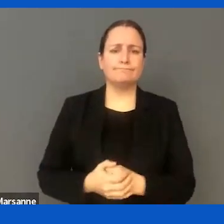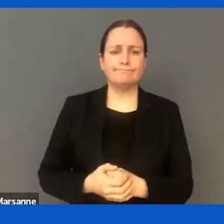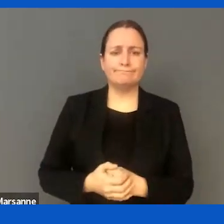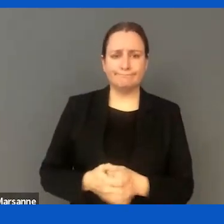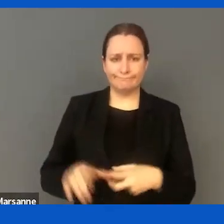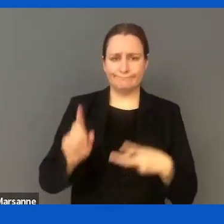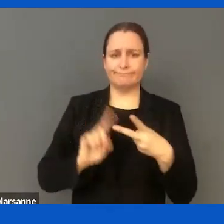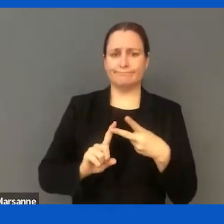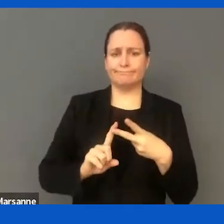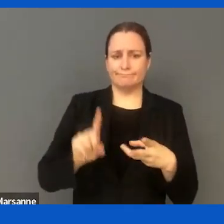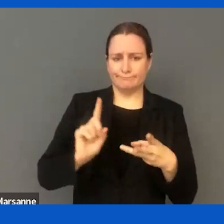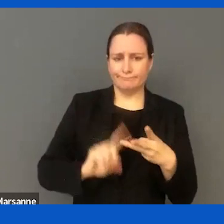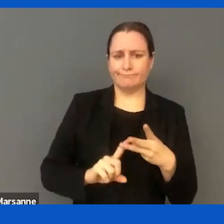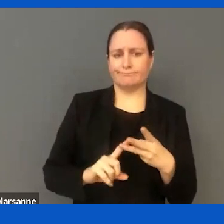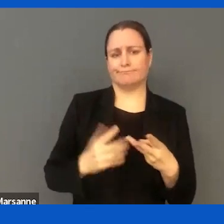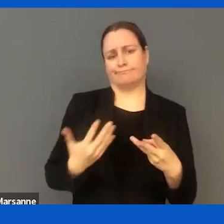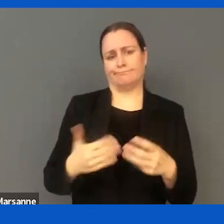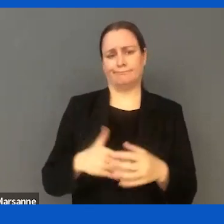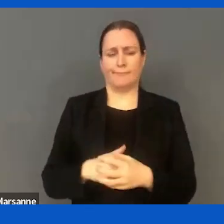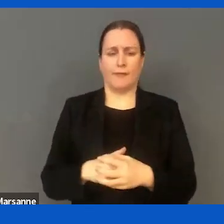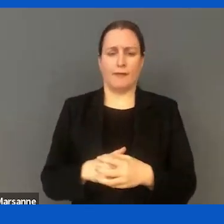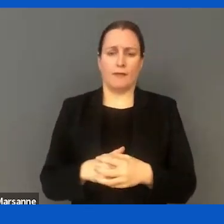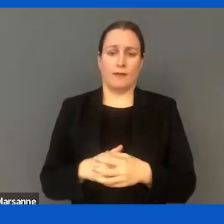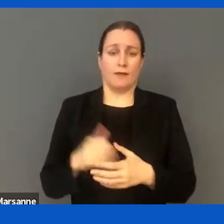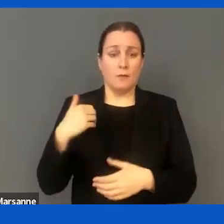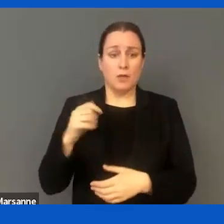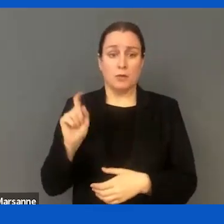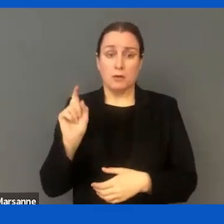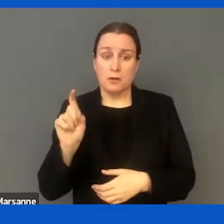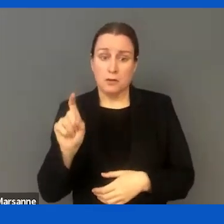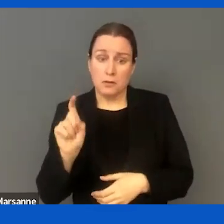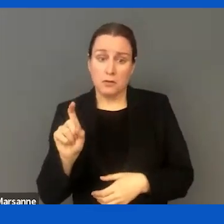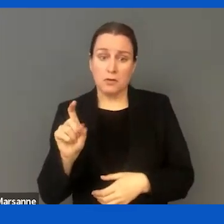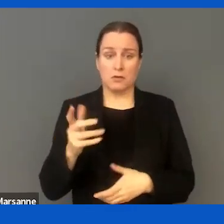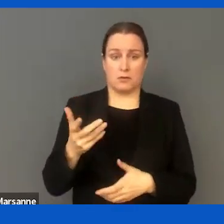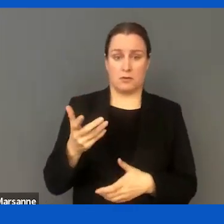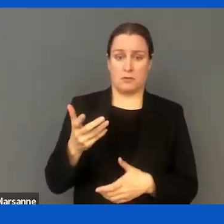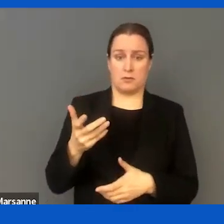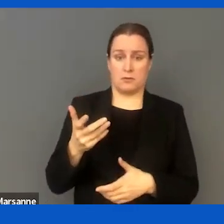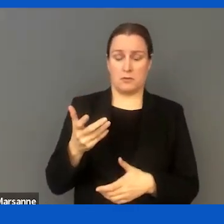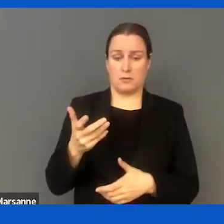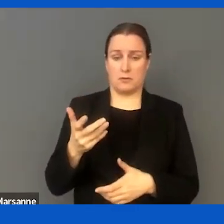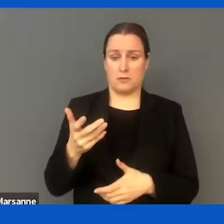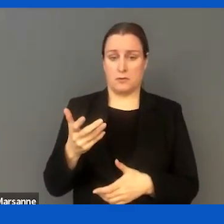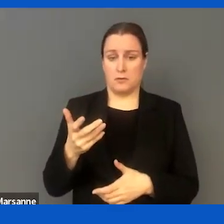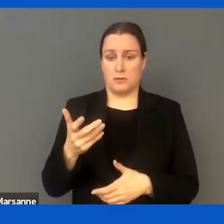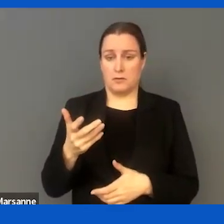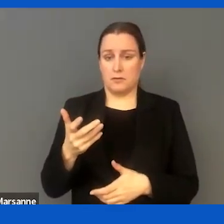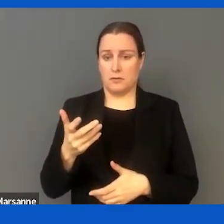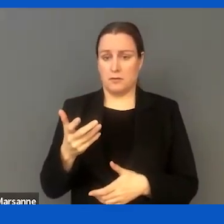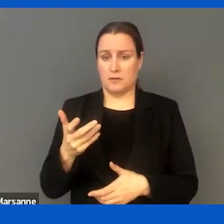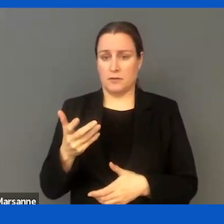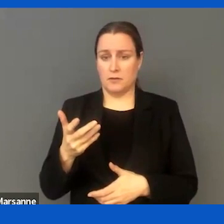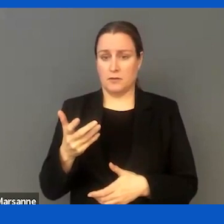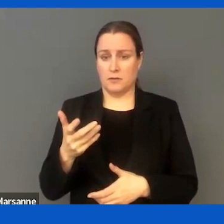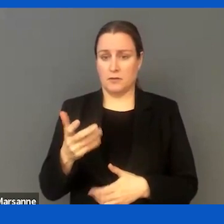can't carry out the service. And then the legal requirements have been established and the Public